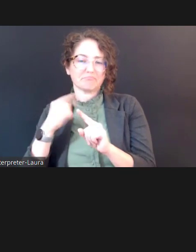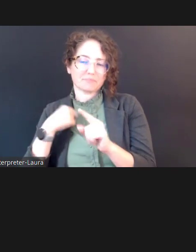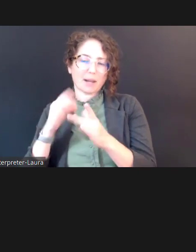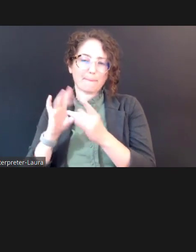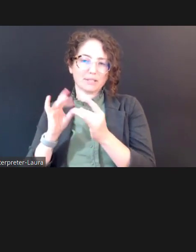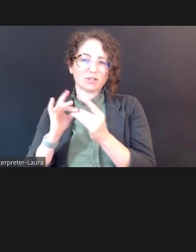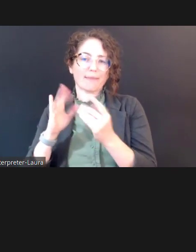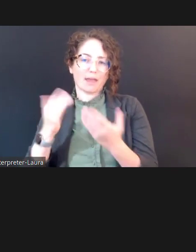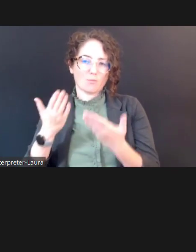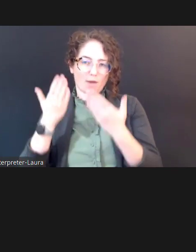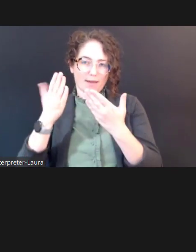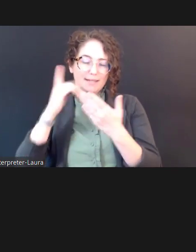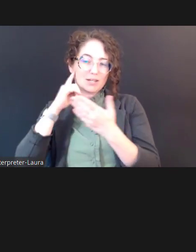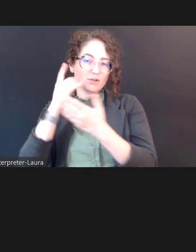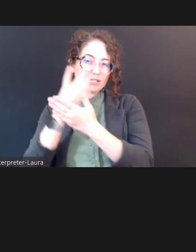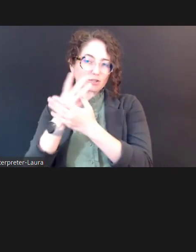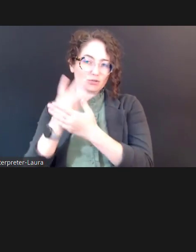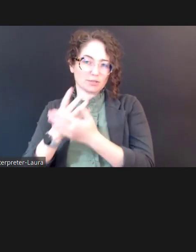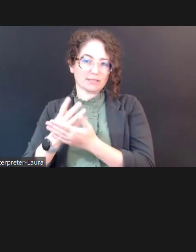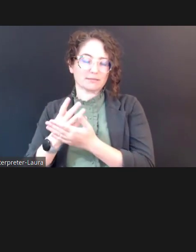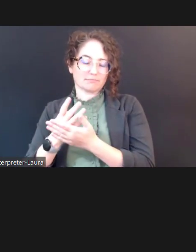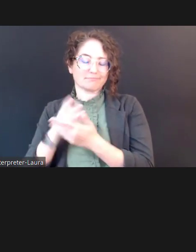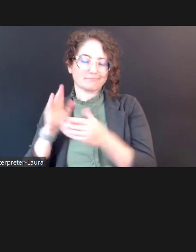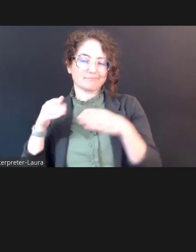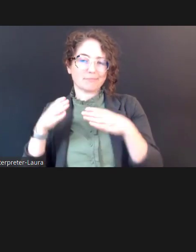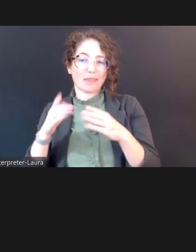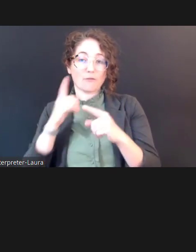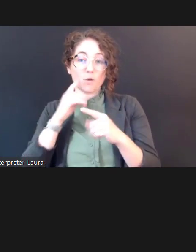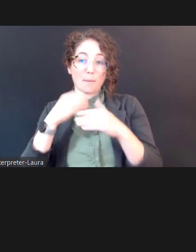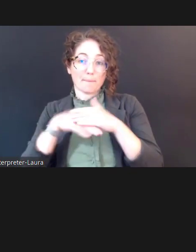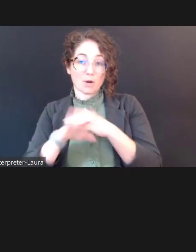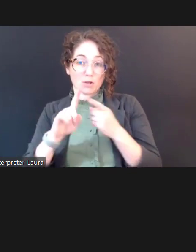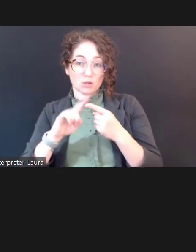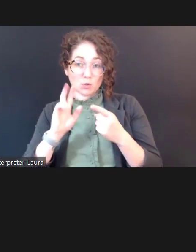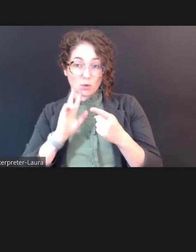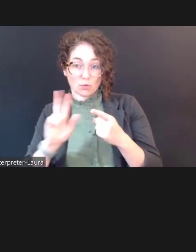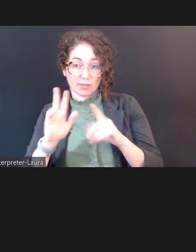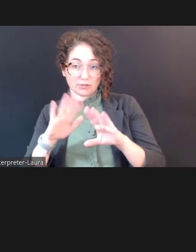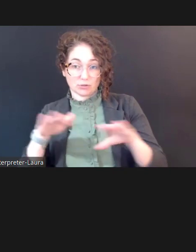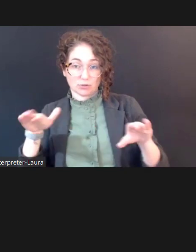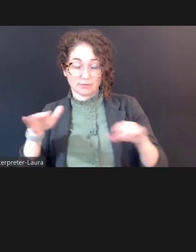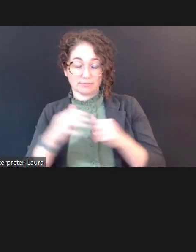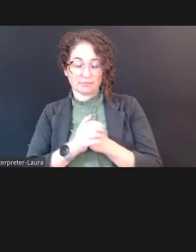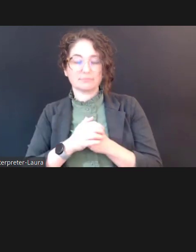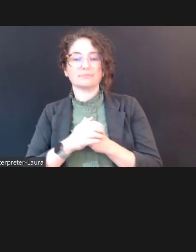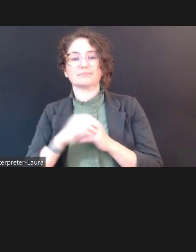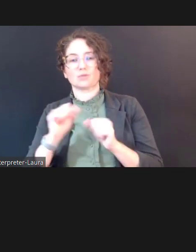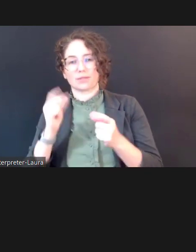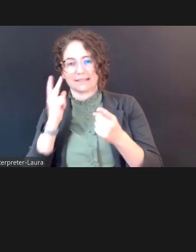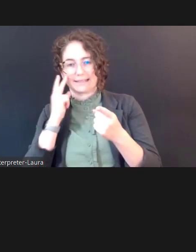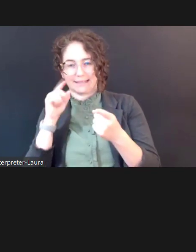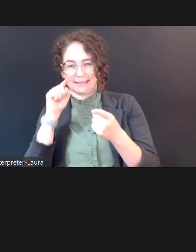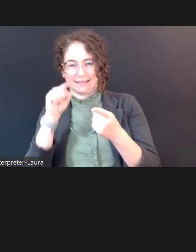for birth to 3-year-old children. You see that here depicted in these photos.